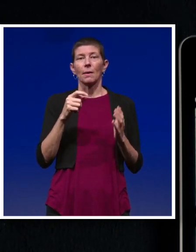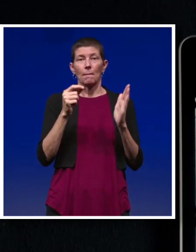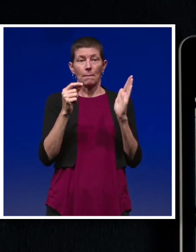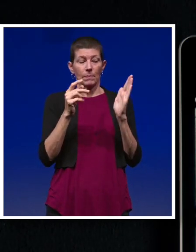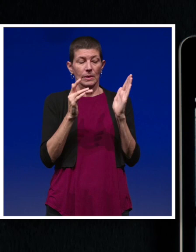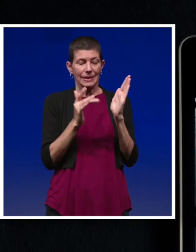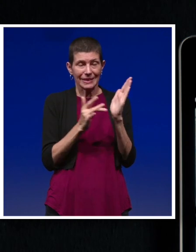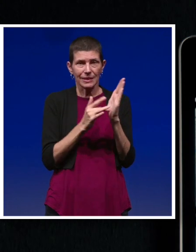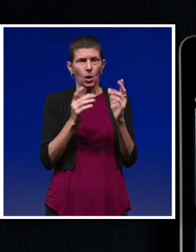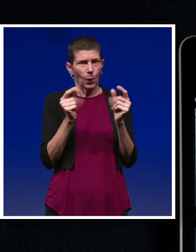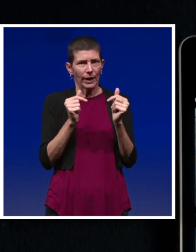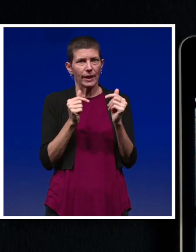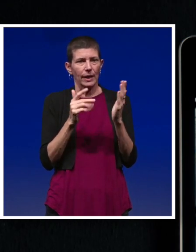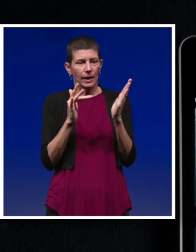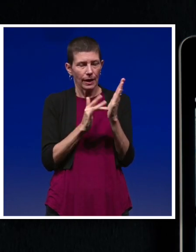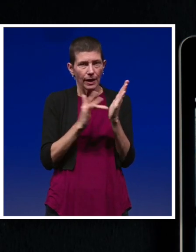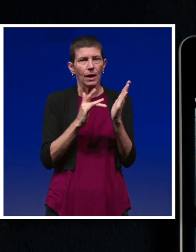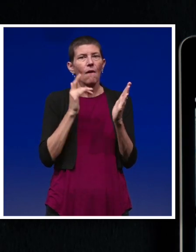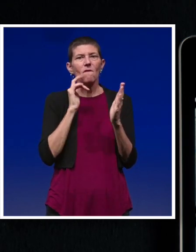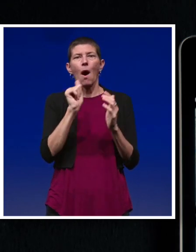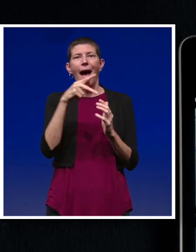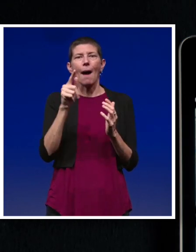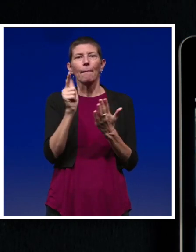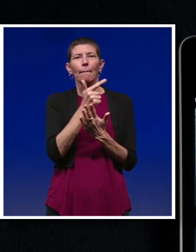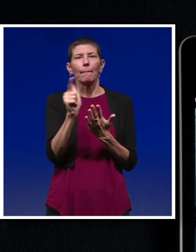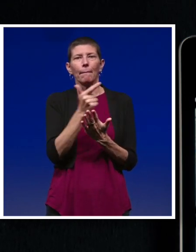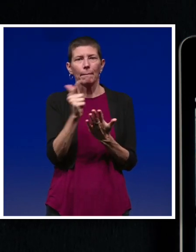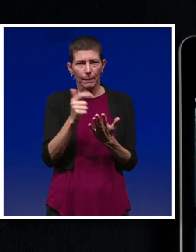You'll need to double push it quickly in order to open the app switcher.